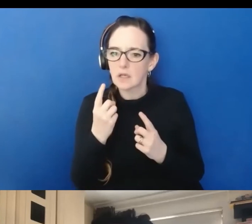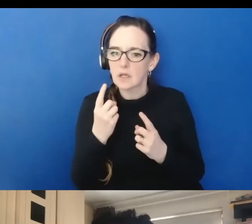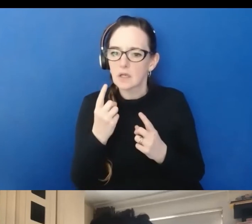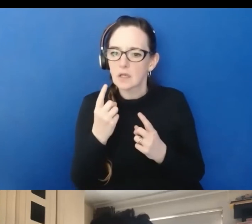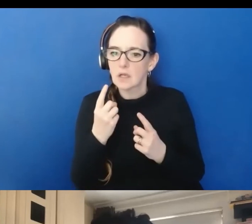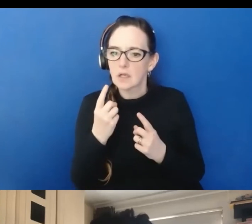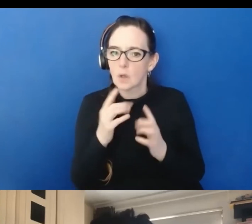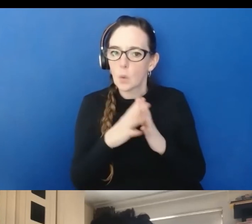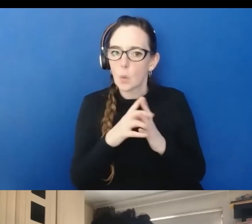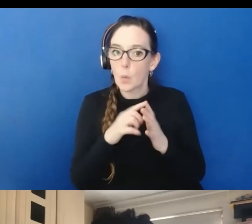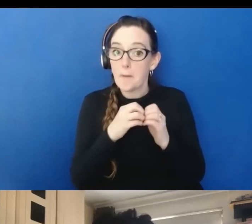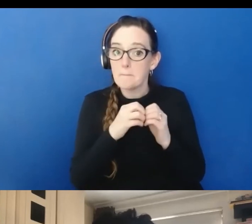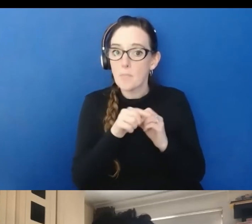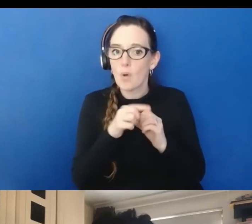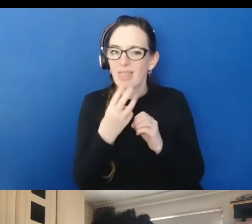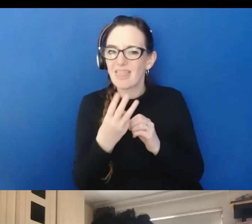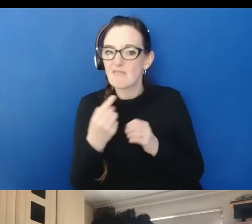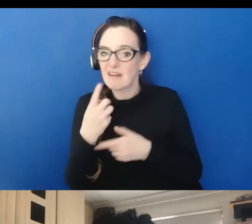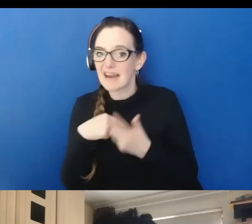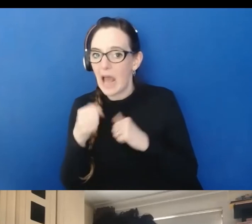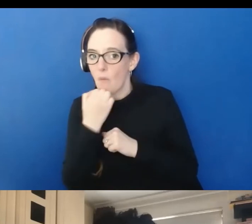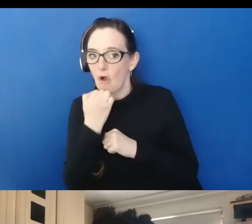and won t actually be sufficient to be able to probably